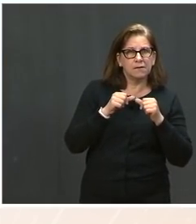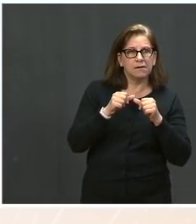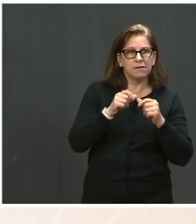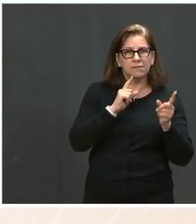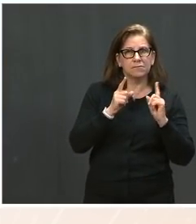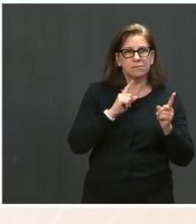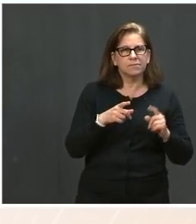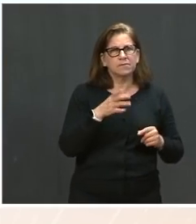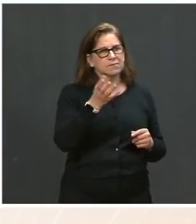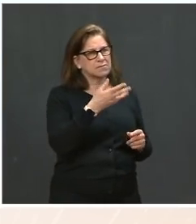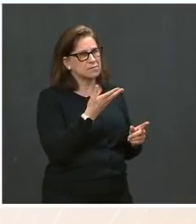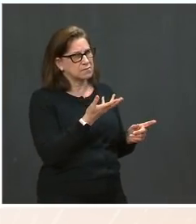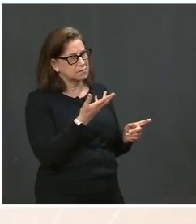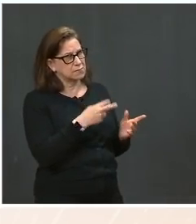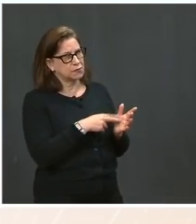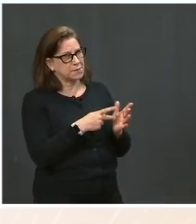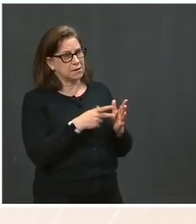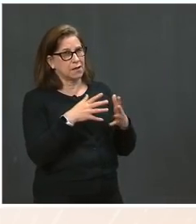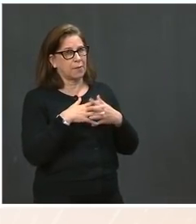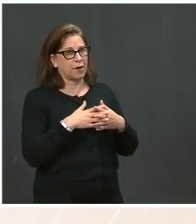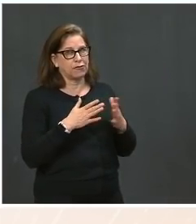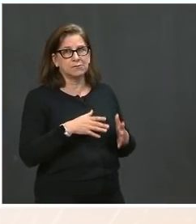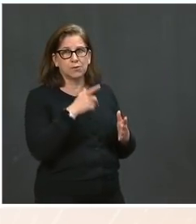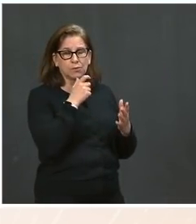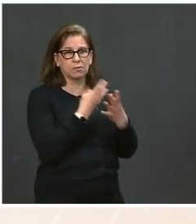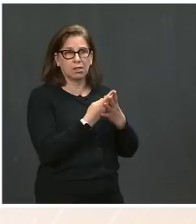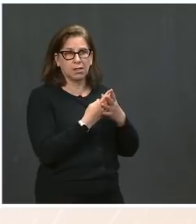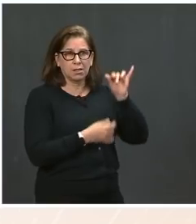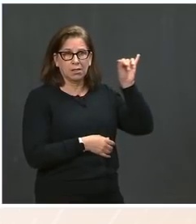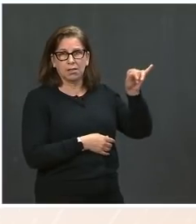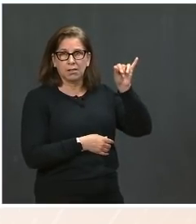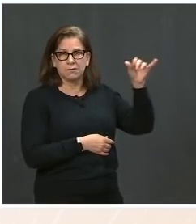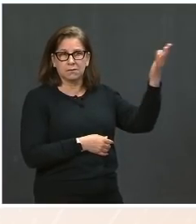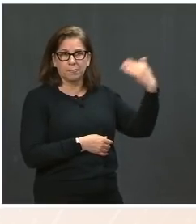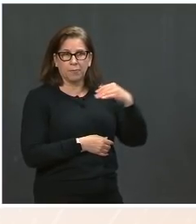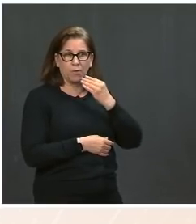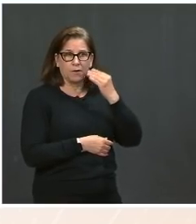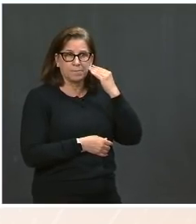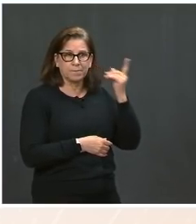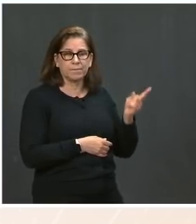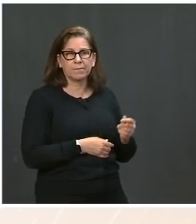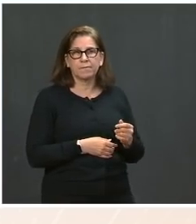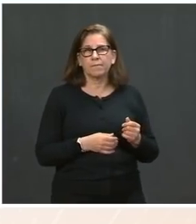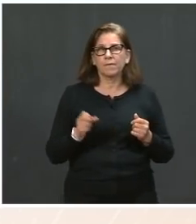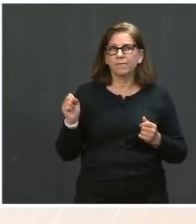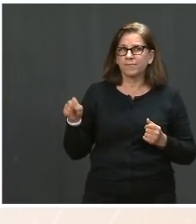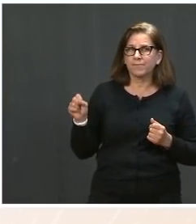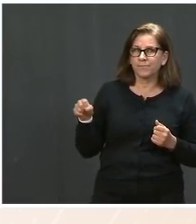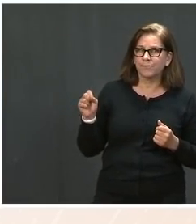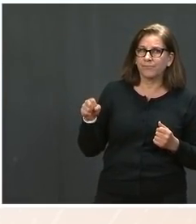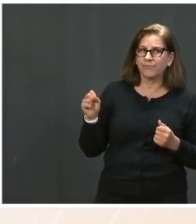Ms. Psaki: -- Americans who are detained? You know, the efforts would certainly be led by our diplomats and our negotiators out of the State Department,